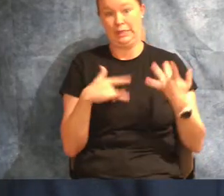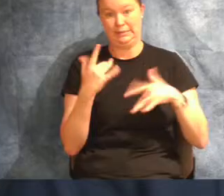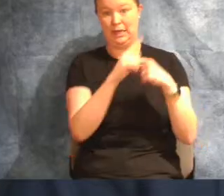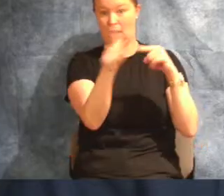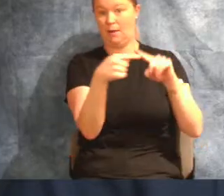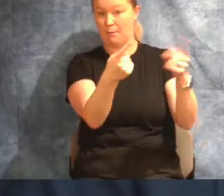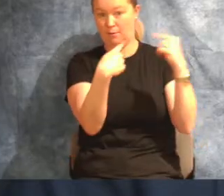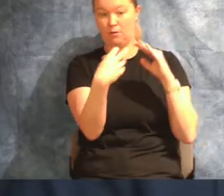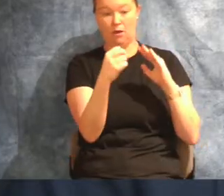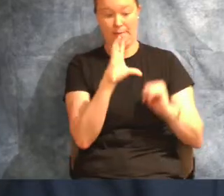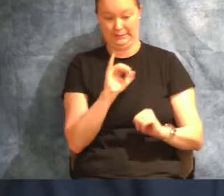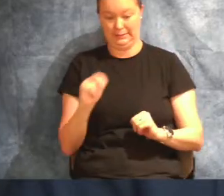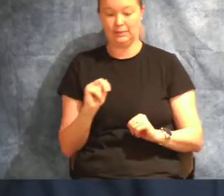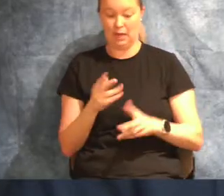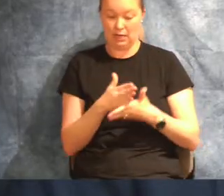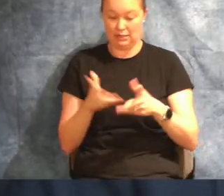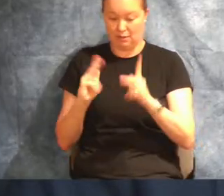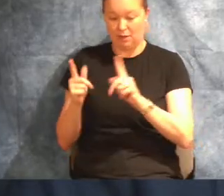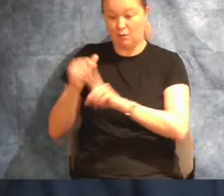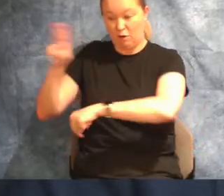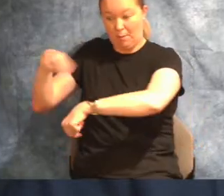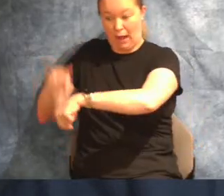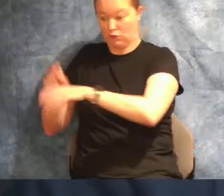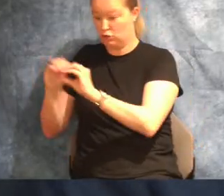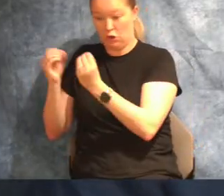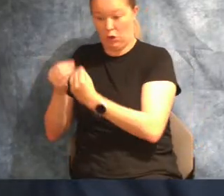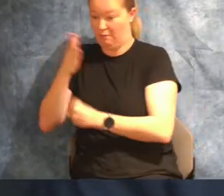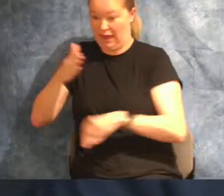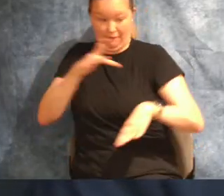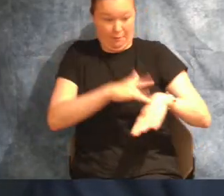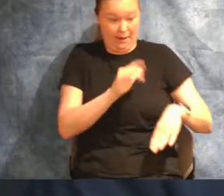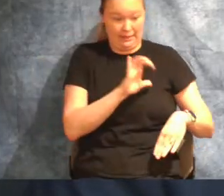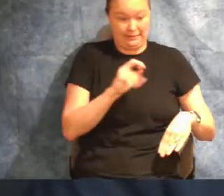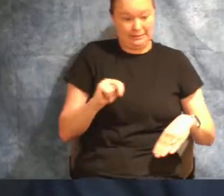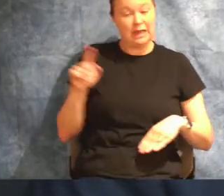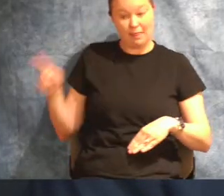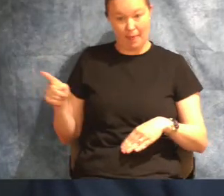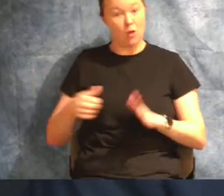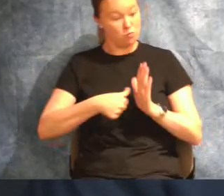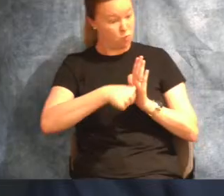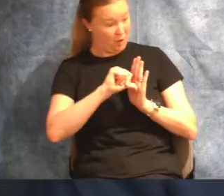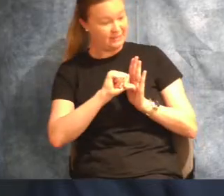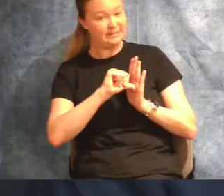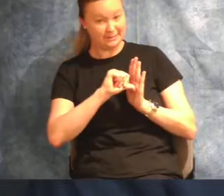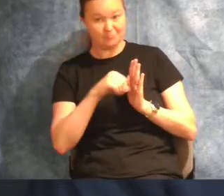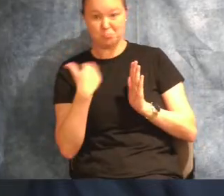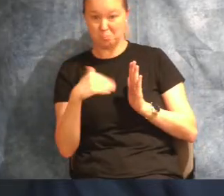from the national organization had never been to Cincinnati and so they were impressed and we were